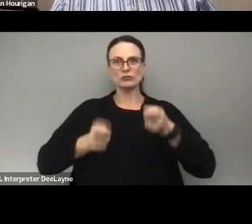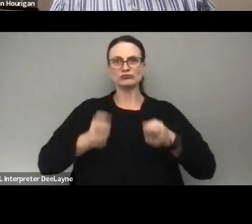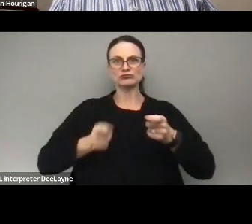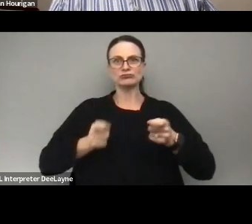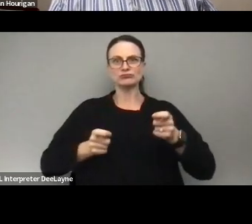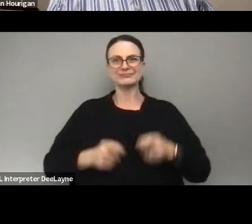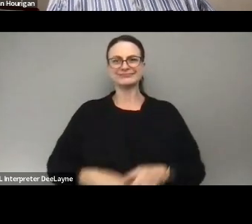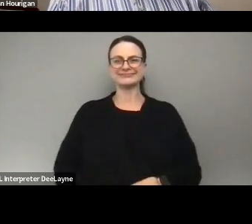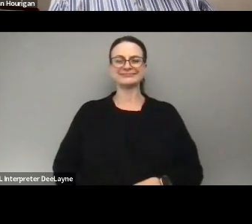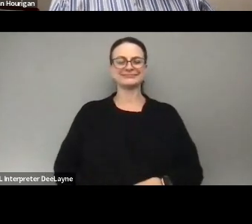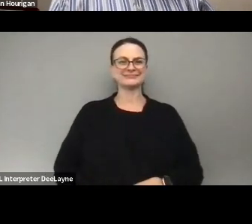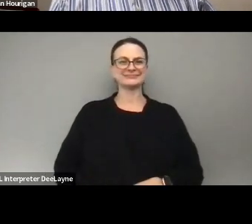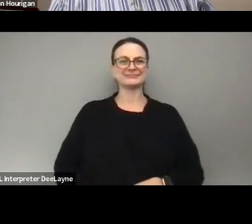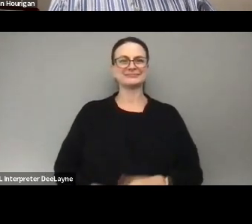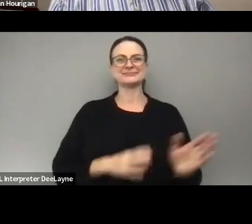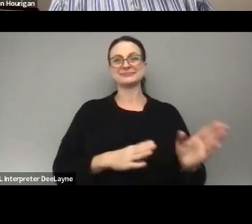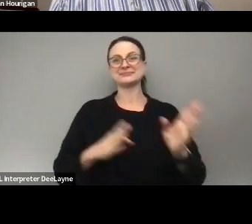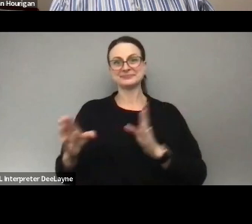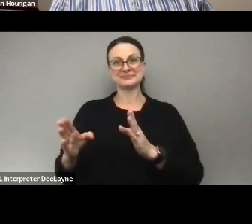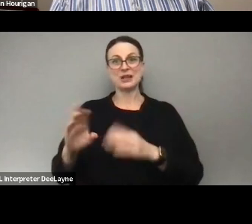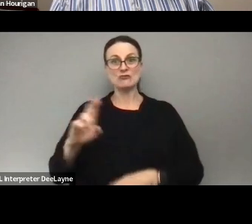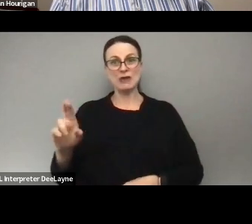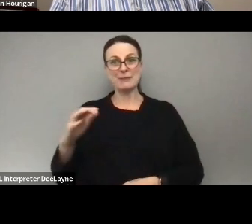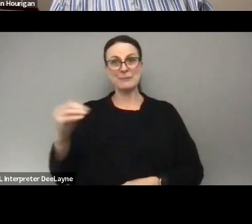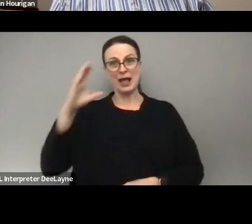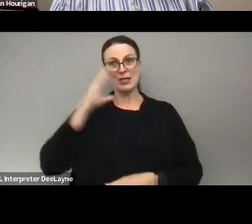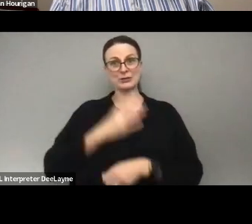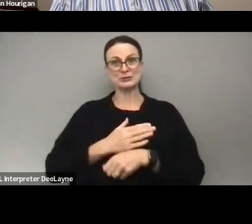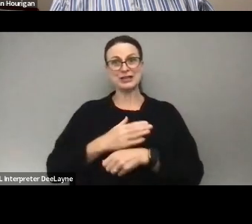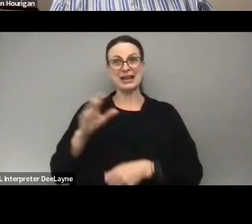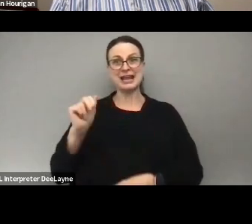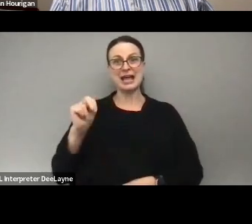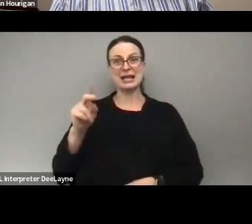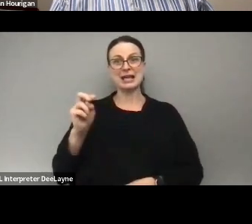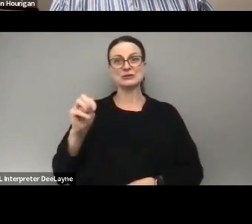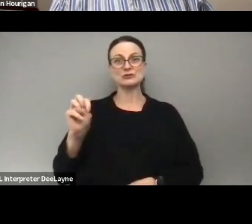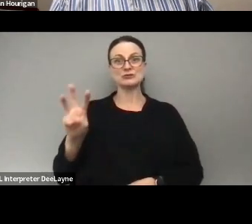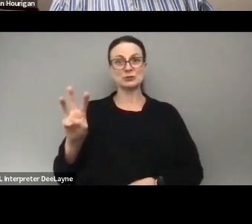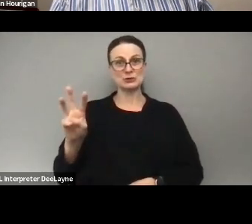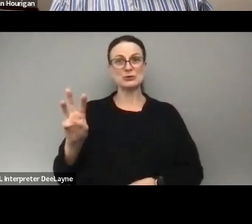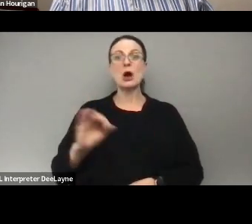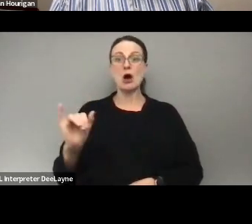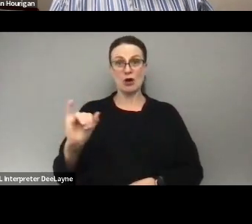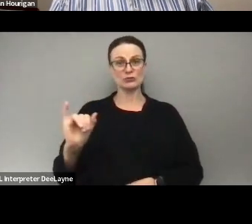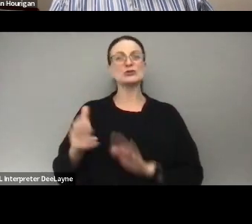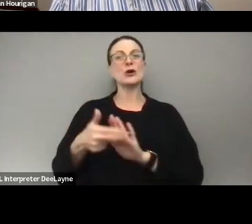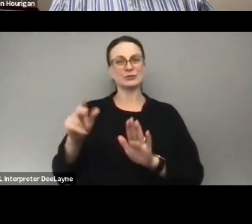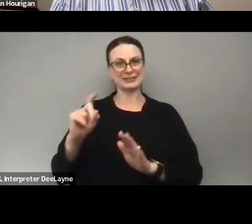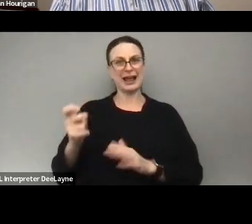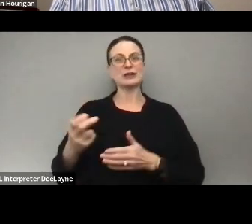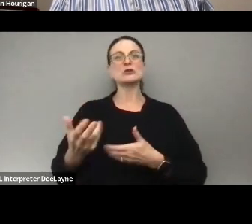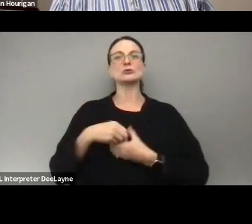And then on the right, my other son, Andrew, has also been diagnosed with autism